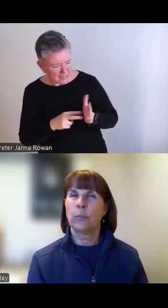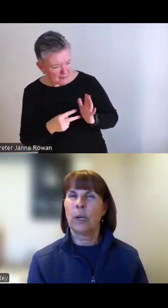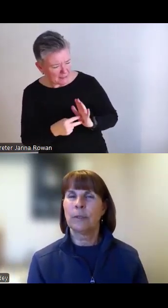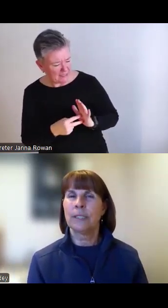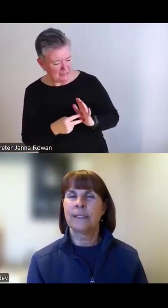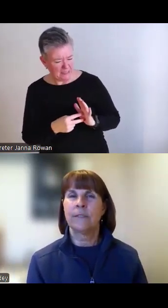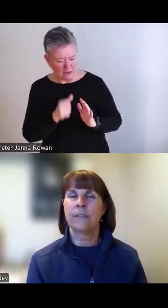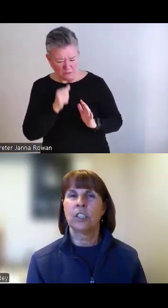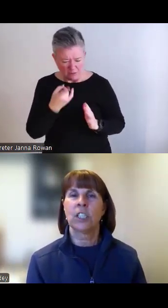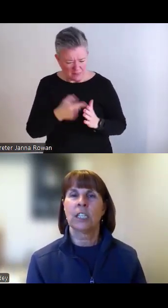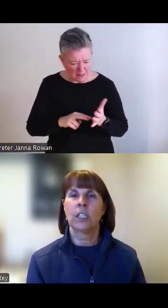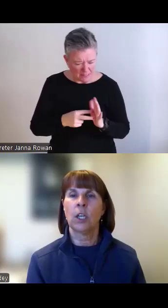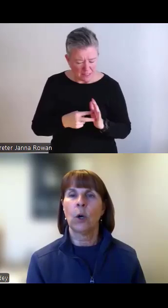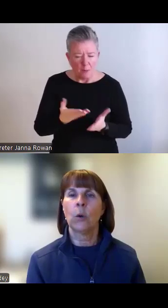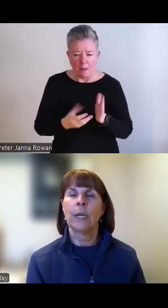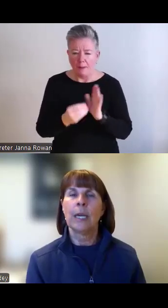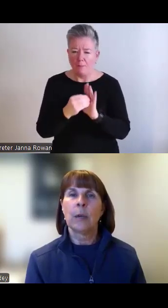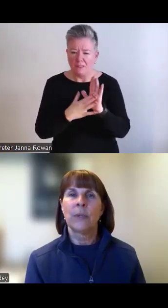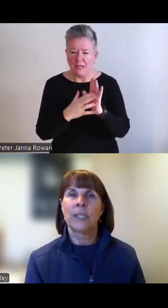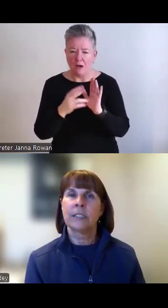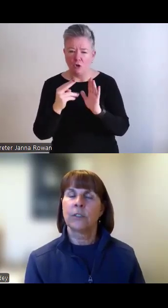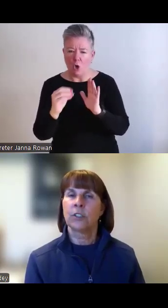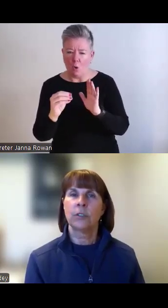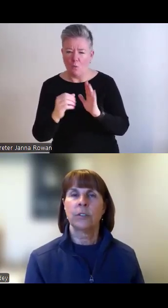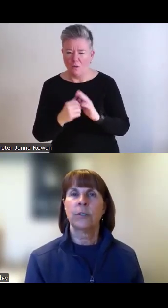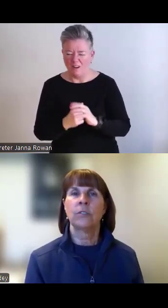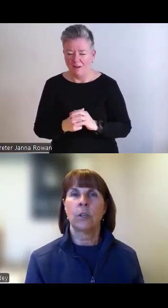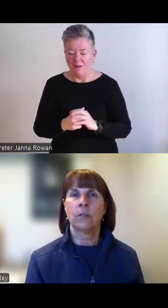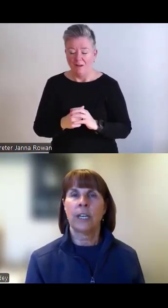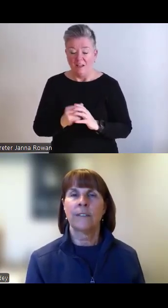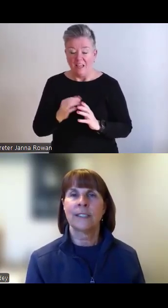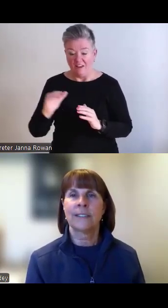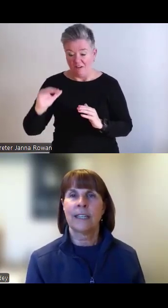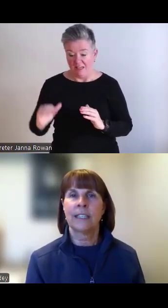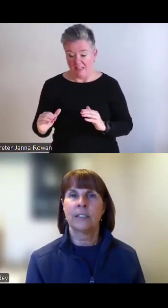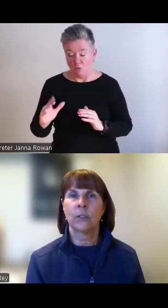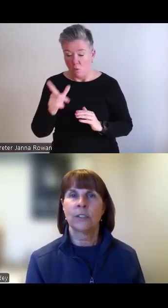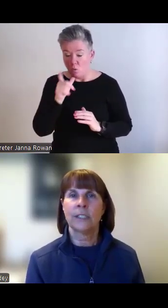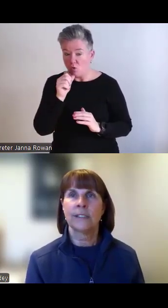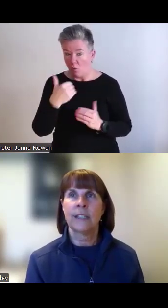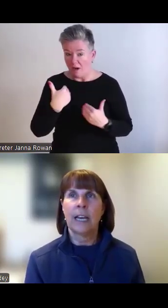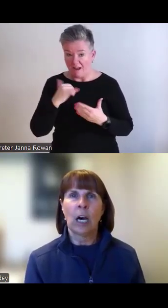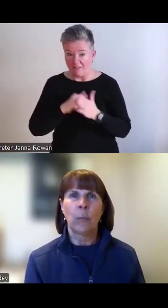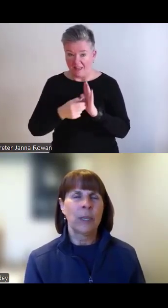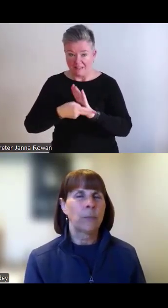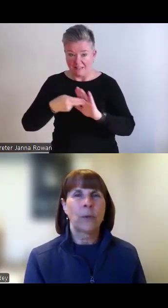you could probably safely check "no" because for children who don't have this diagnosis,